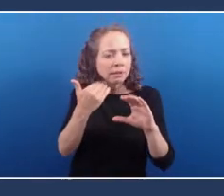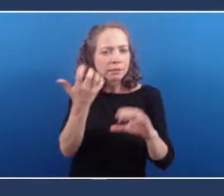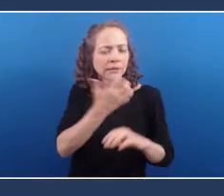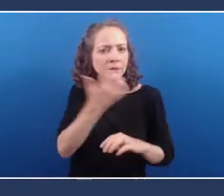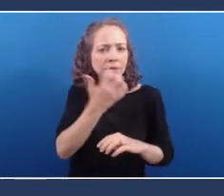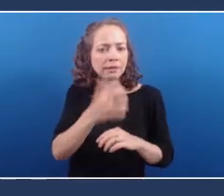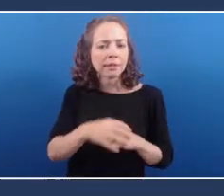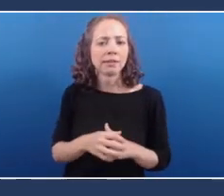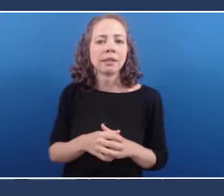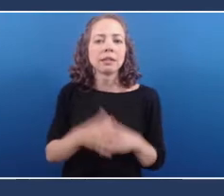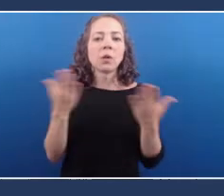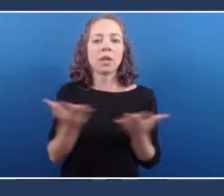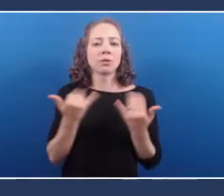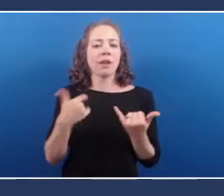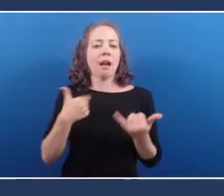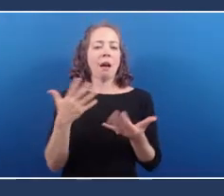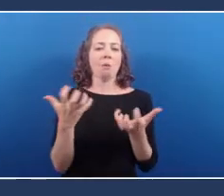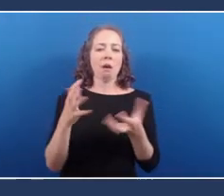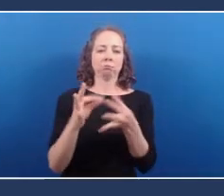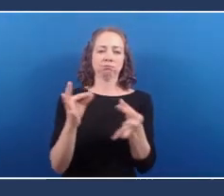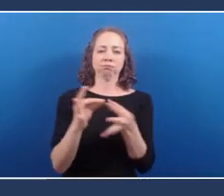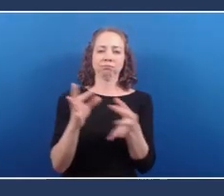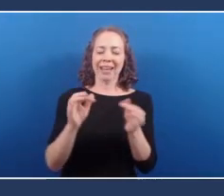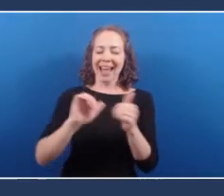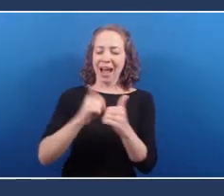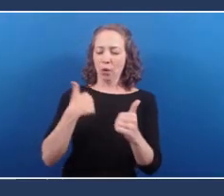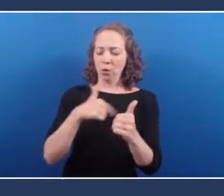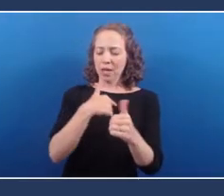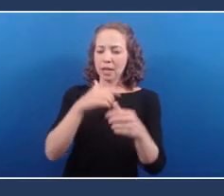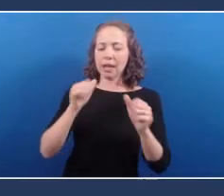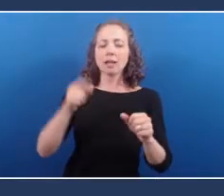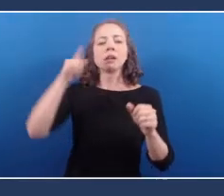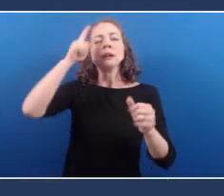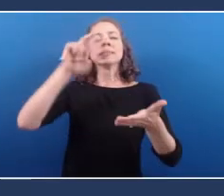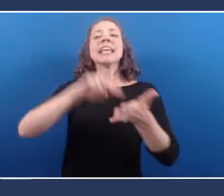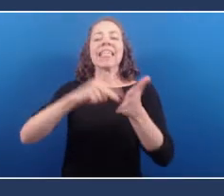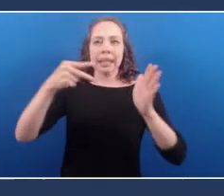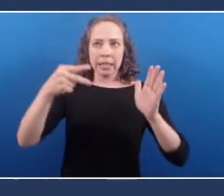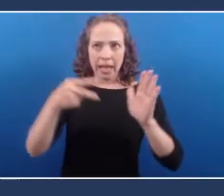we intentionally begin to get a work-life balance, to set the kinds